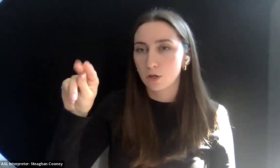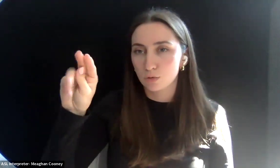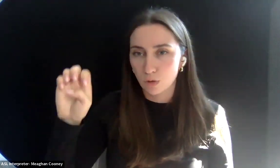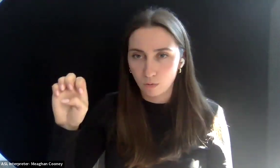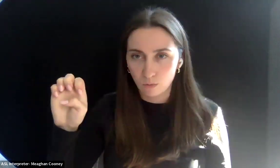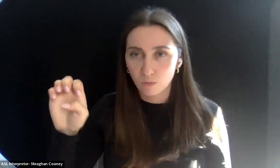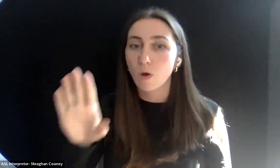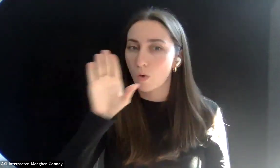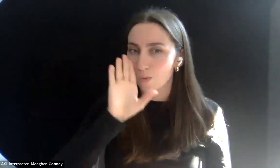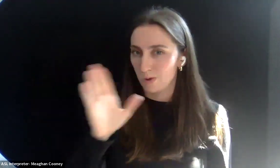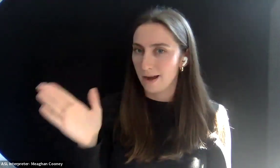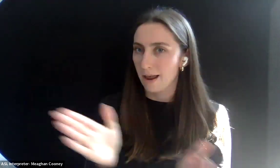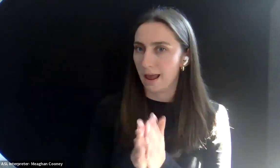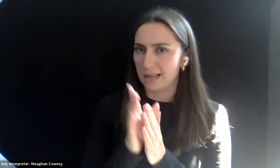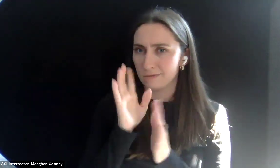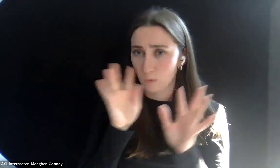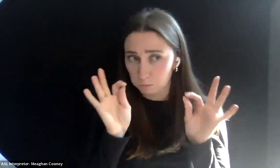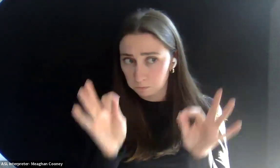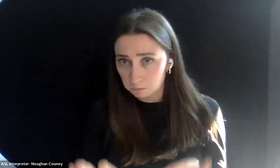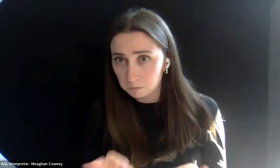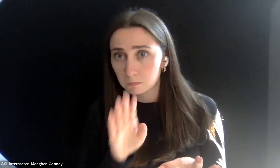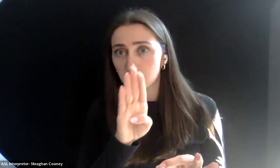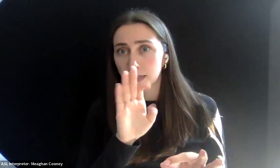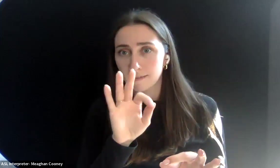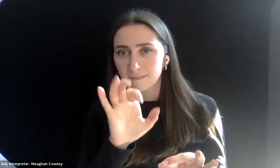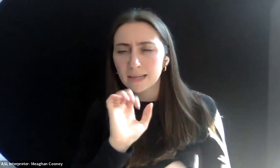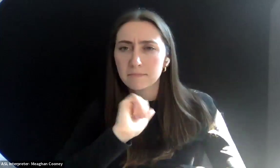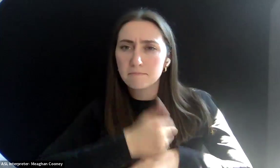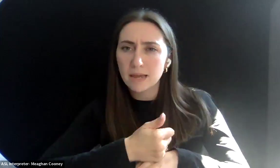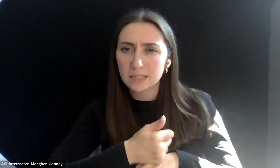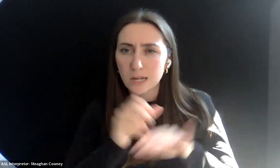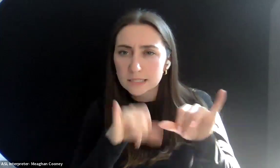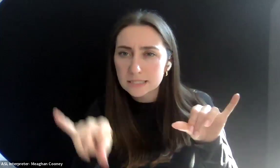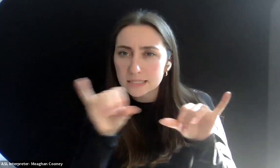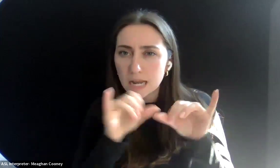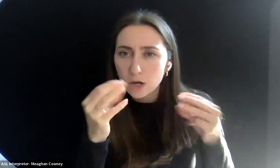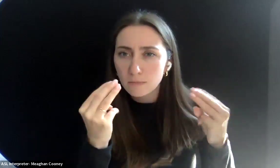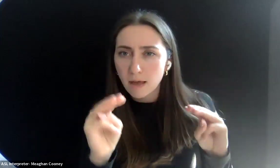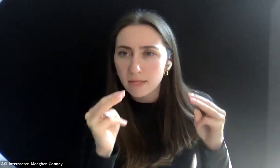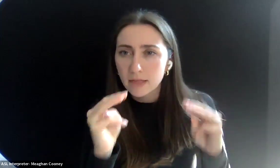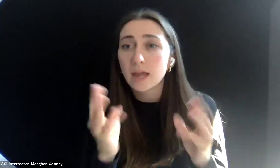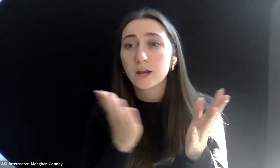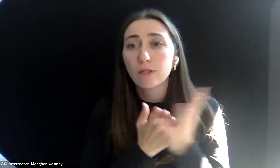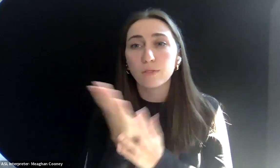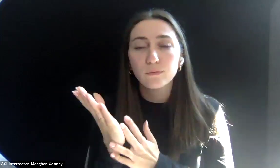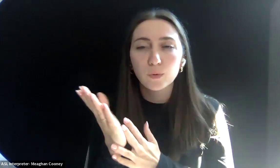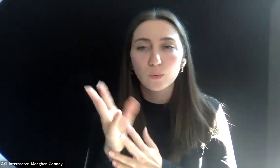that BFE based on standard methodologies that are available for instance through the wetlands regulations.